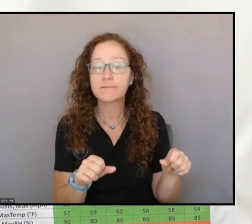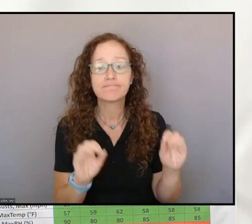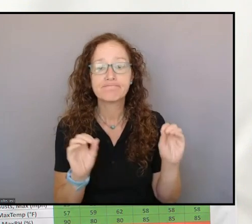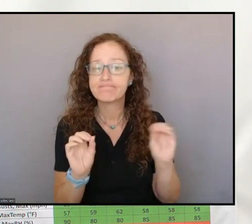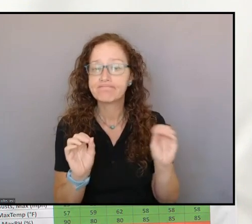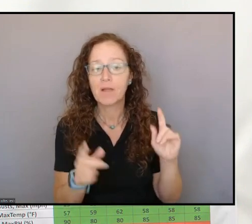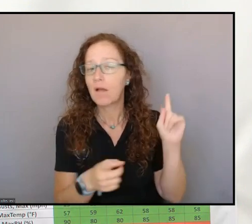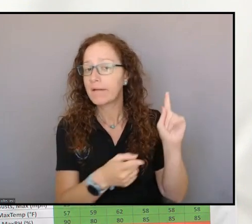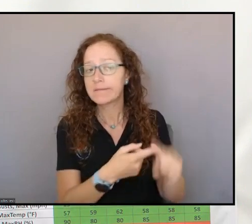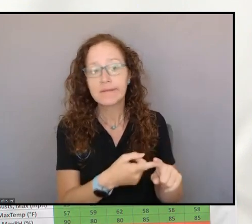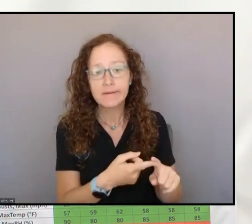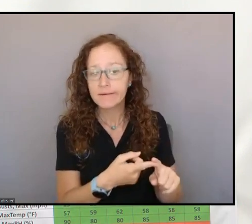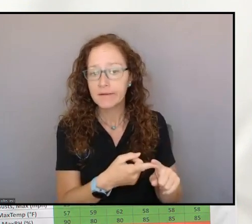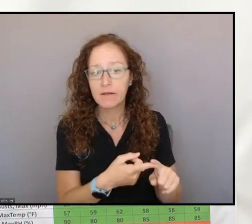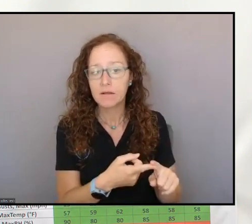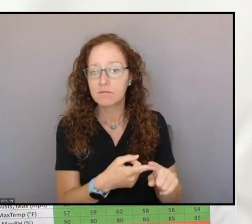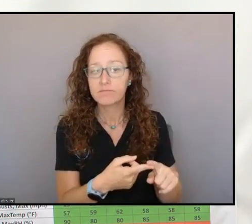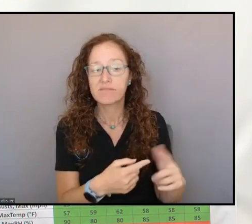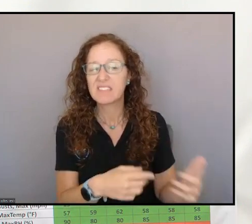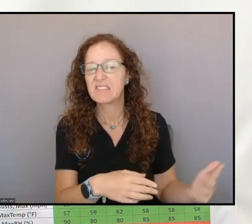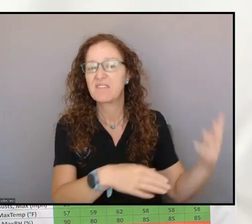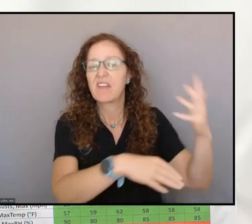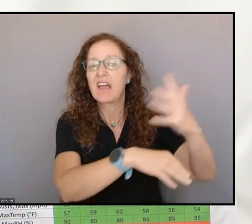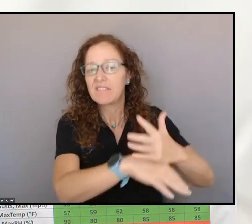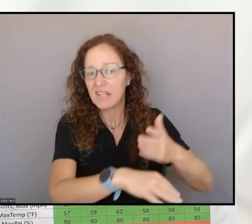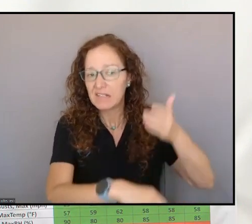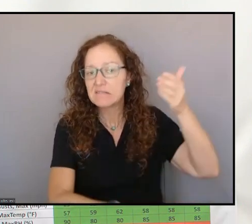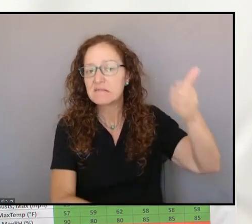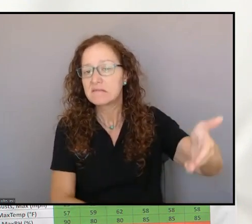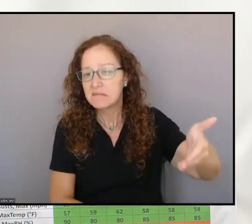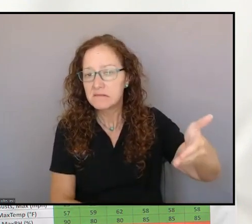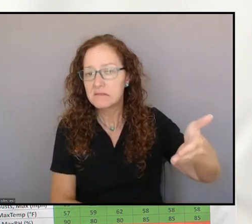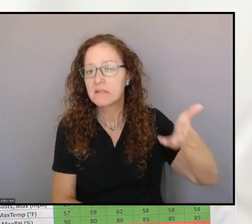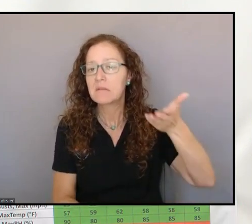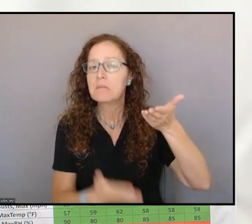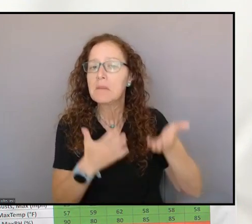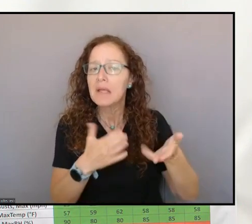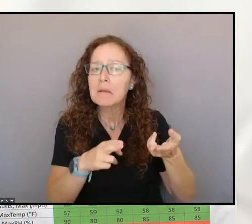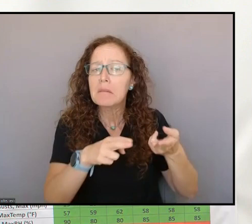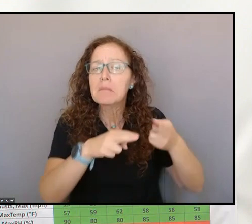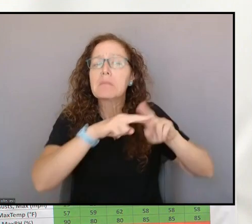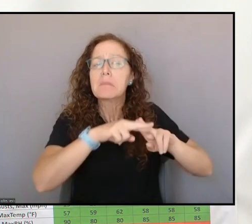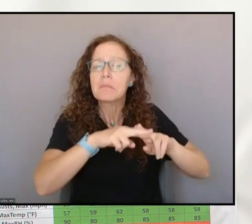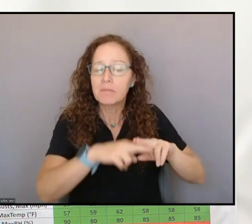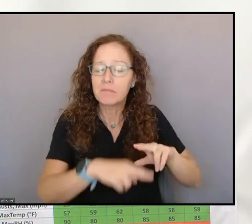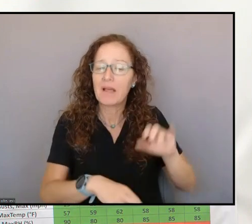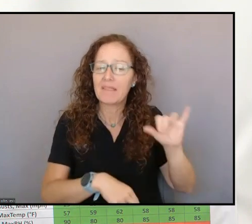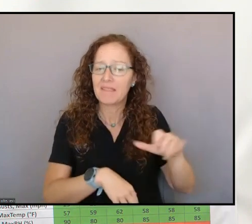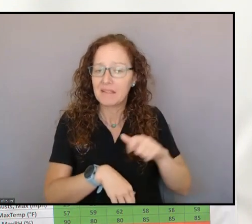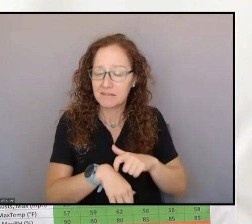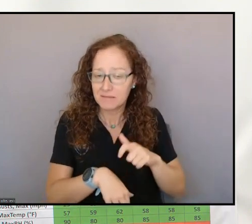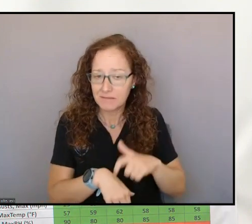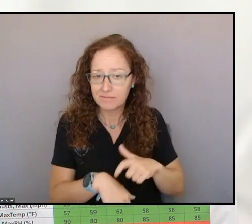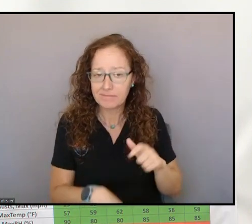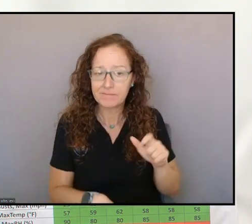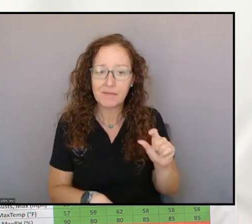into the future to even attempt to increase a little bit and and even at that, it's still below the "normal"